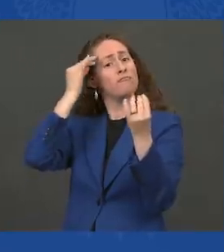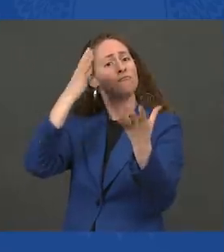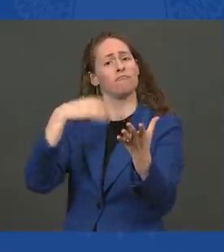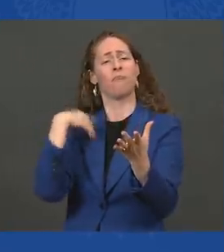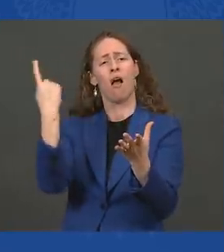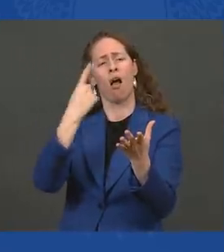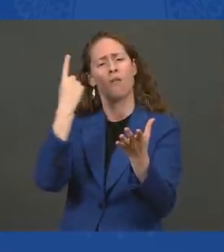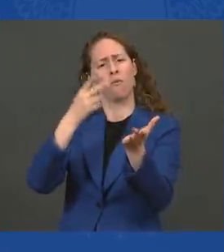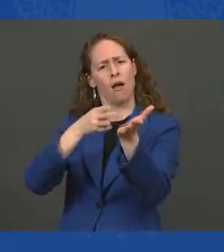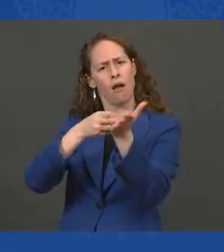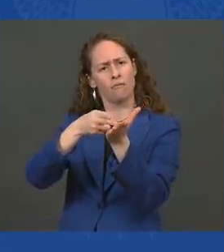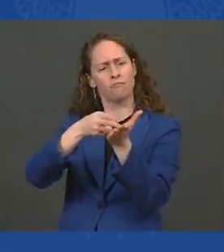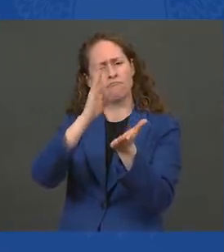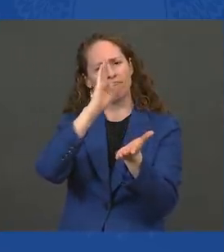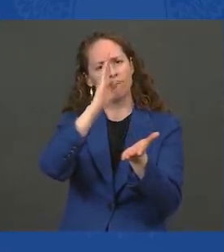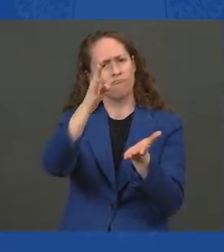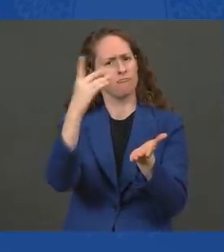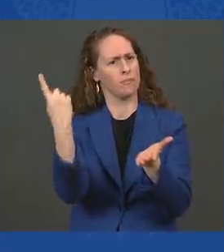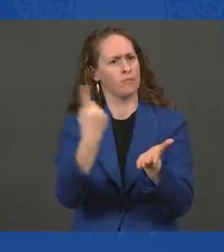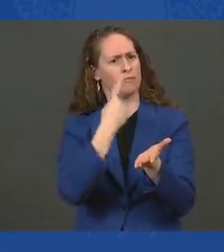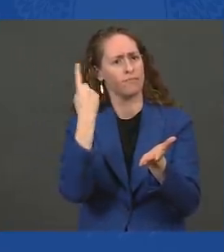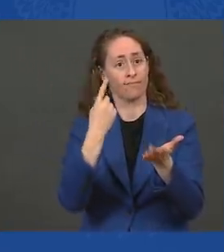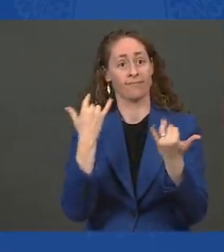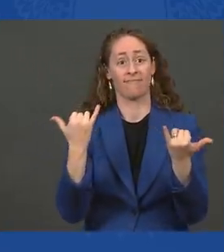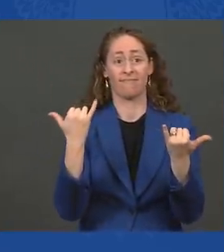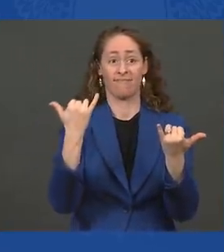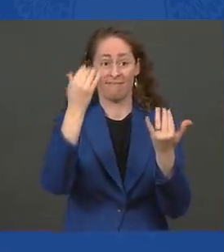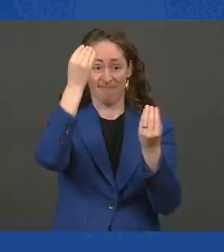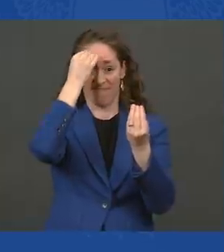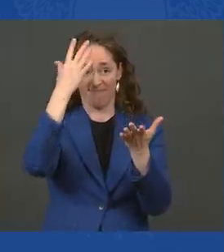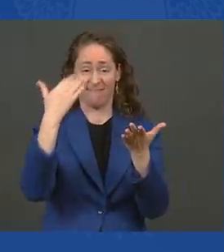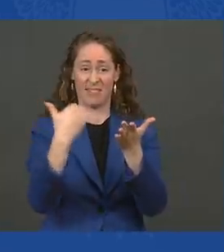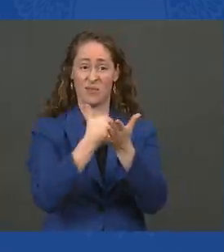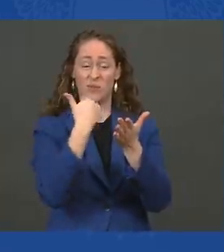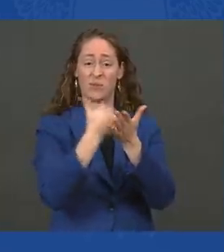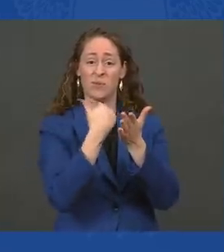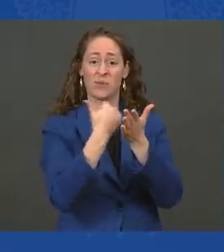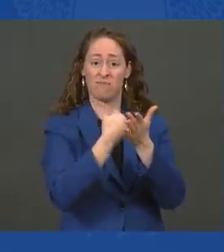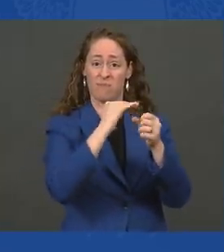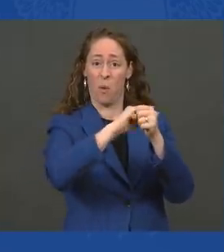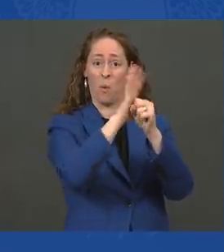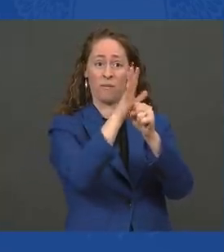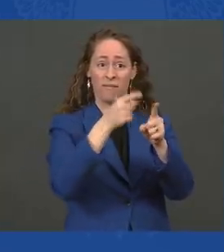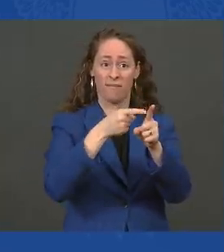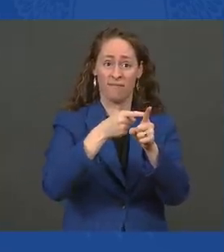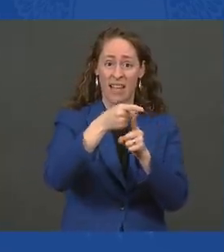first identified last week in Southern Africa. It's called the Omicron.